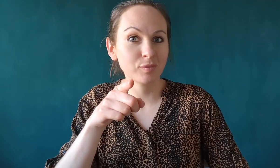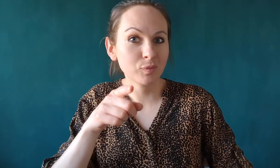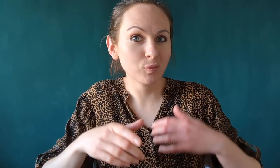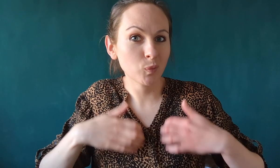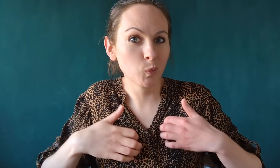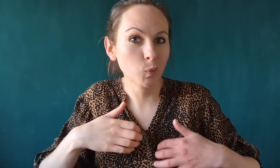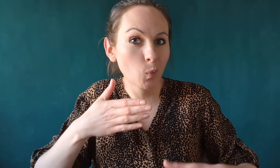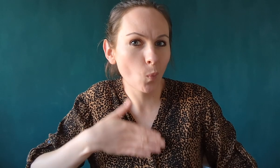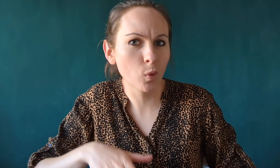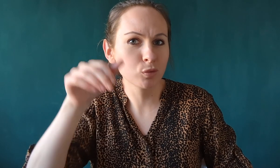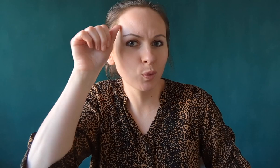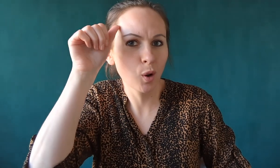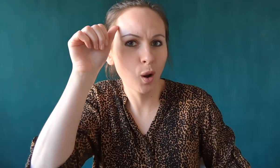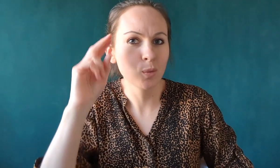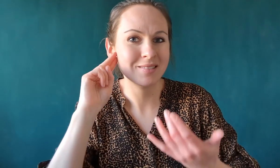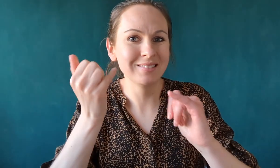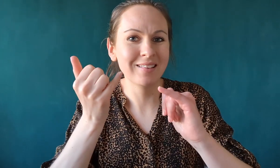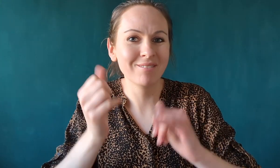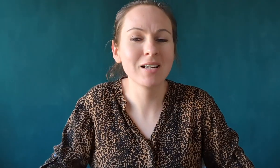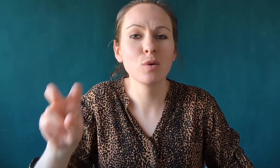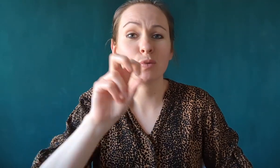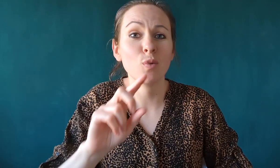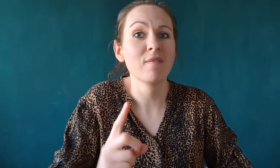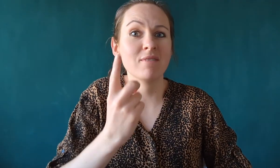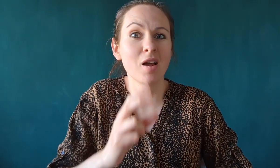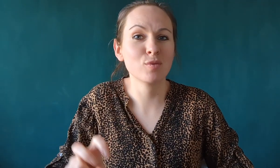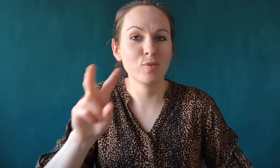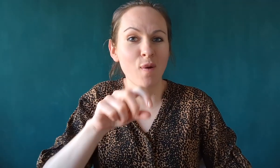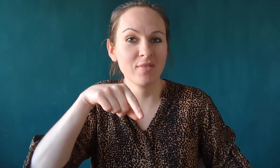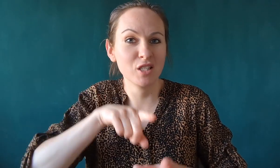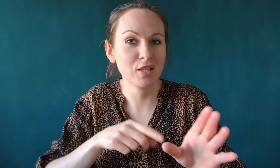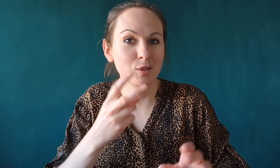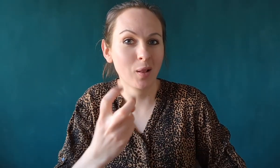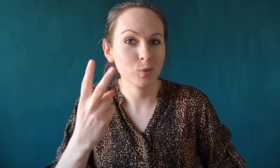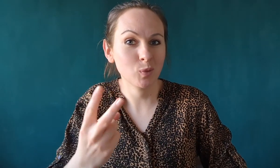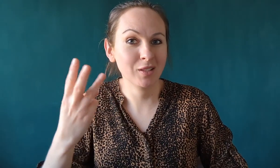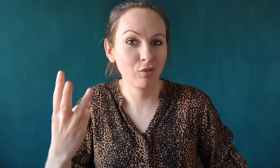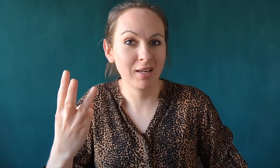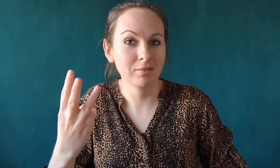Are you excited to find out about Deaffest on Tour's first tour location of 2023?